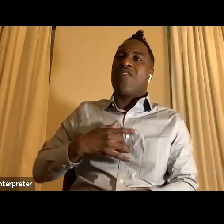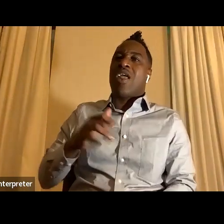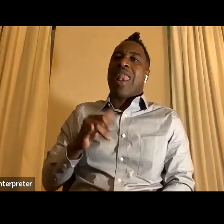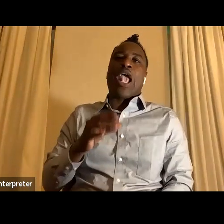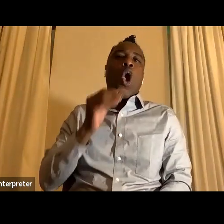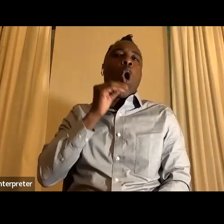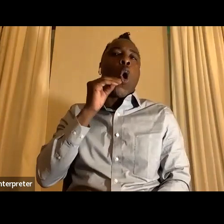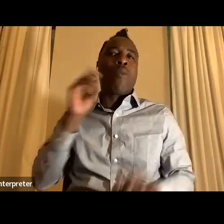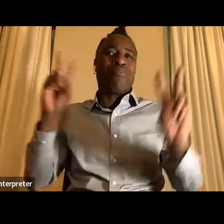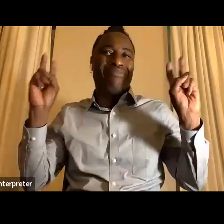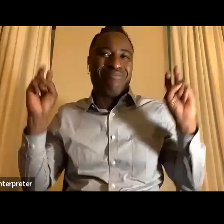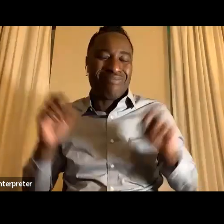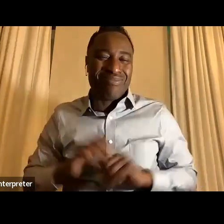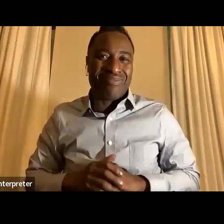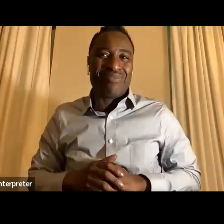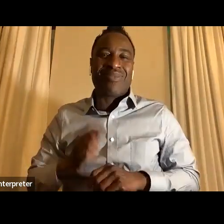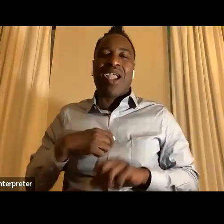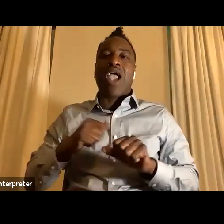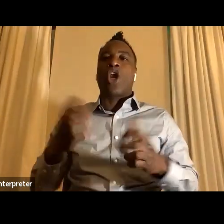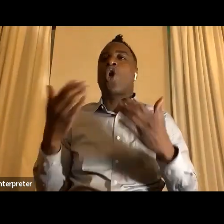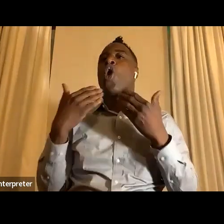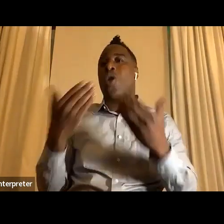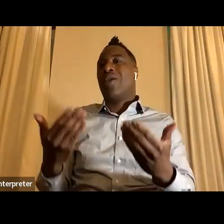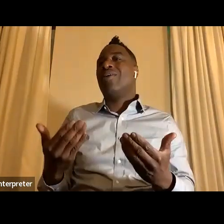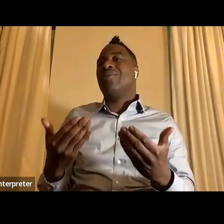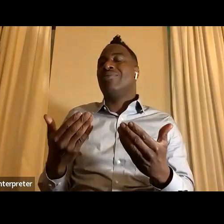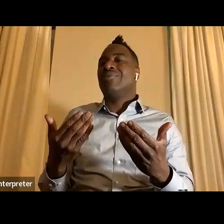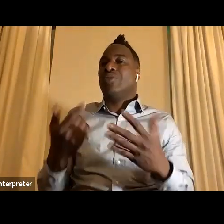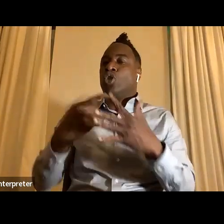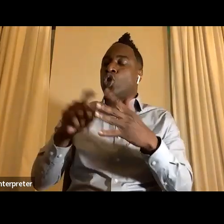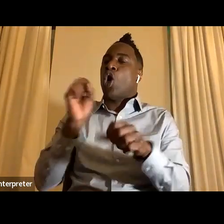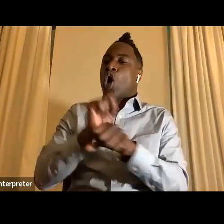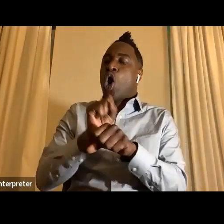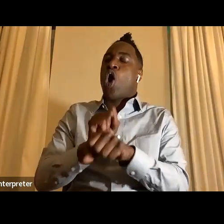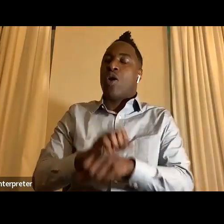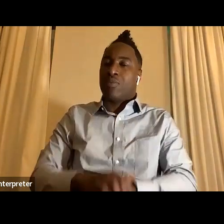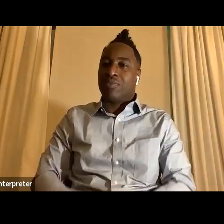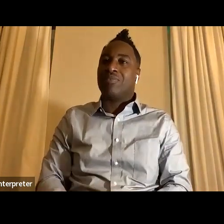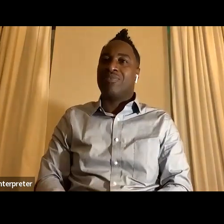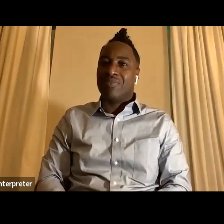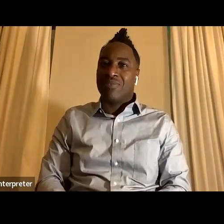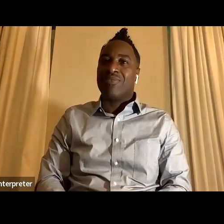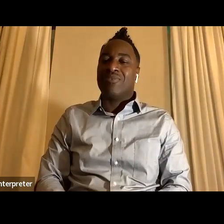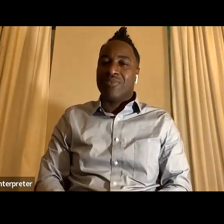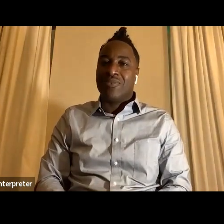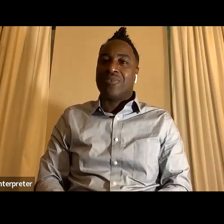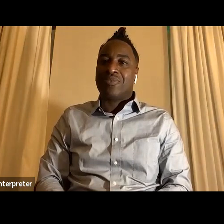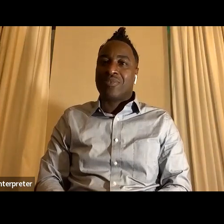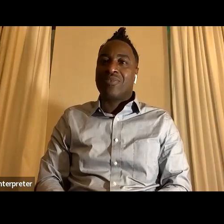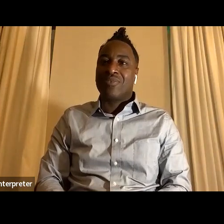and just get into it a little bit more familiar, you know? Yeah, yeah, yeah, exactly. So is